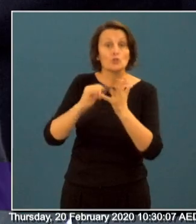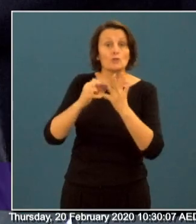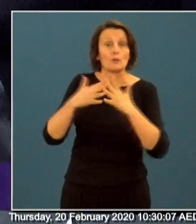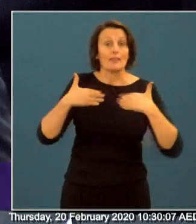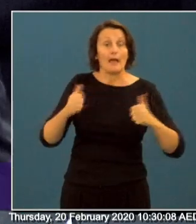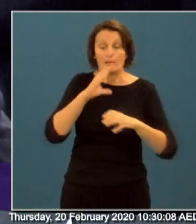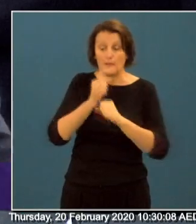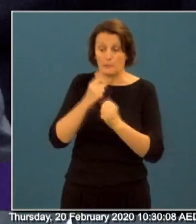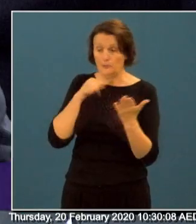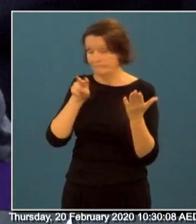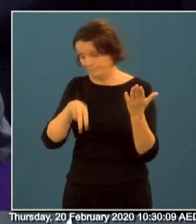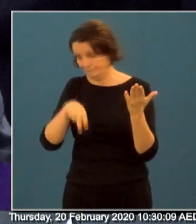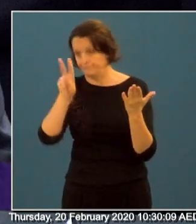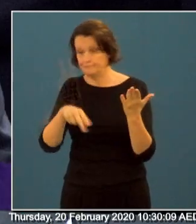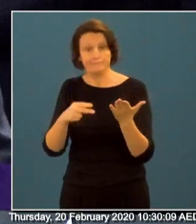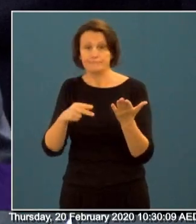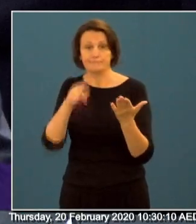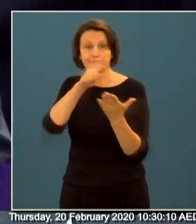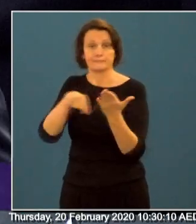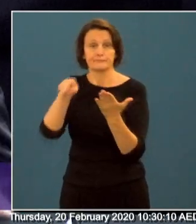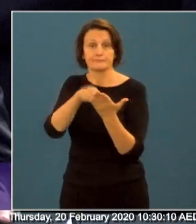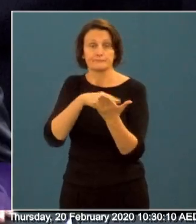So I just think that would — I mean, it's a personal view.